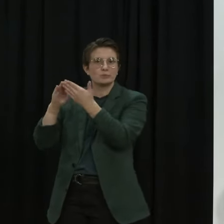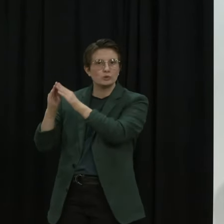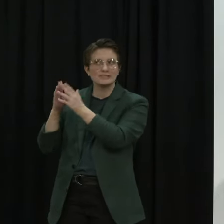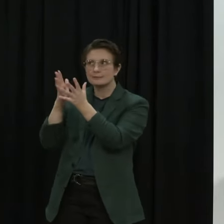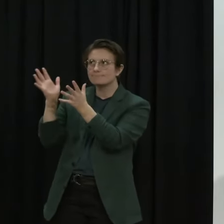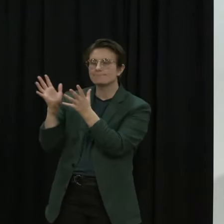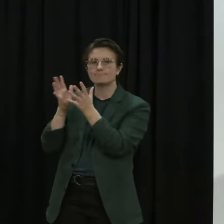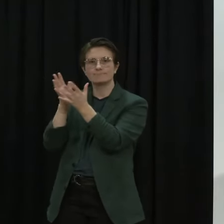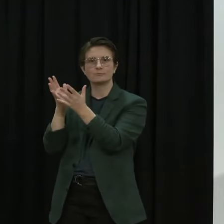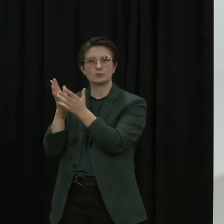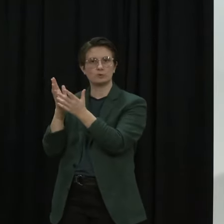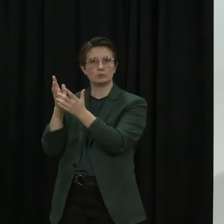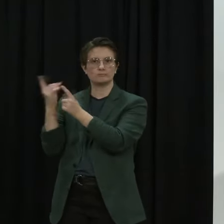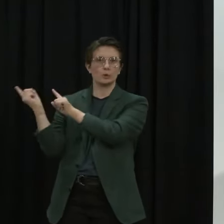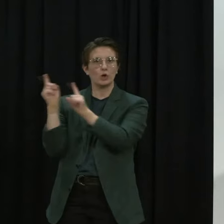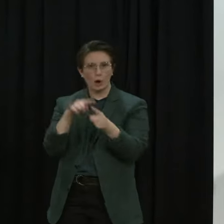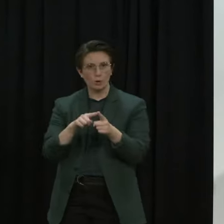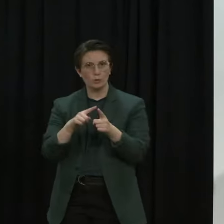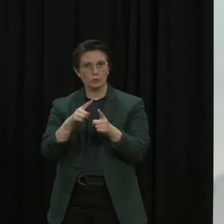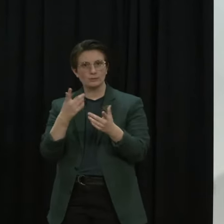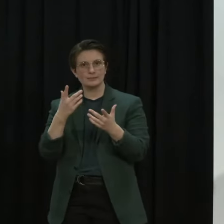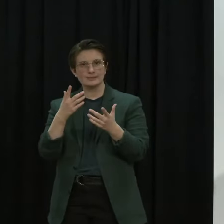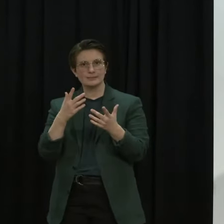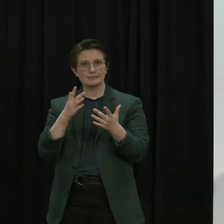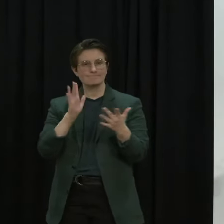We have indicated over the next 10 days we are asking our civic leaders and political